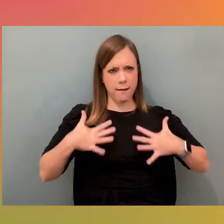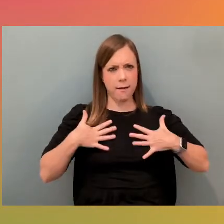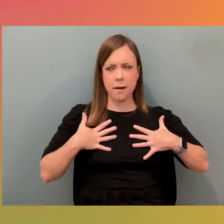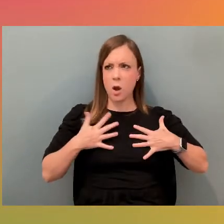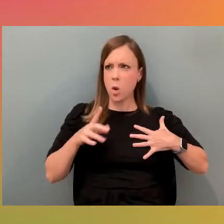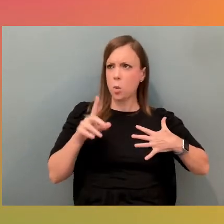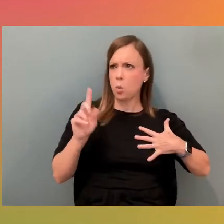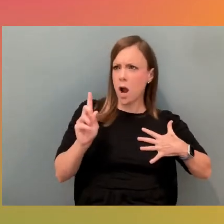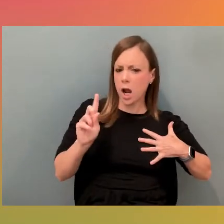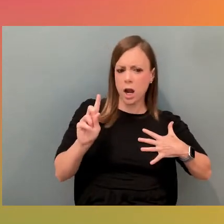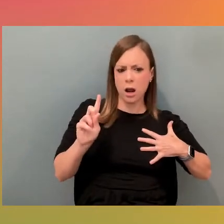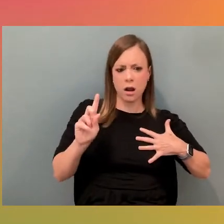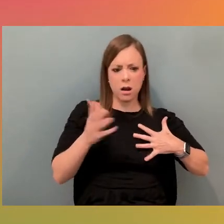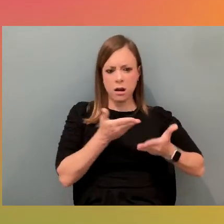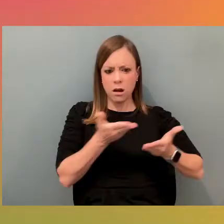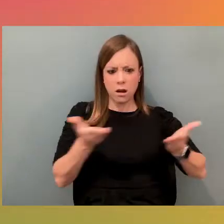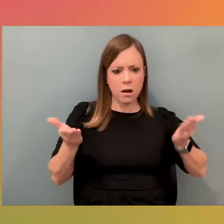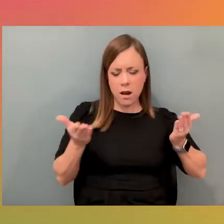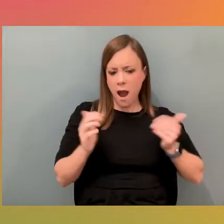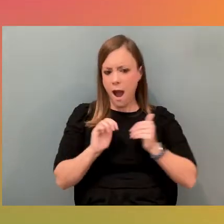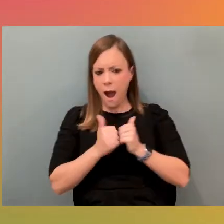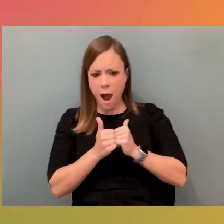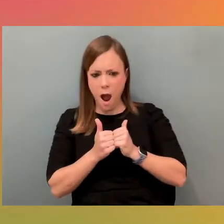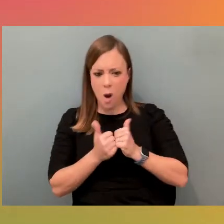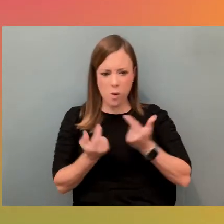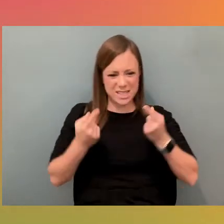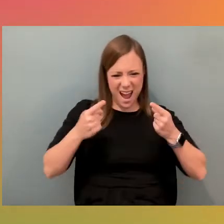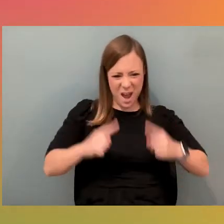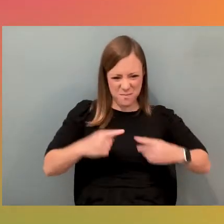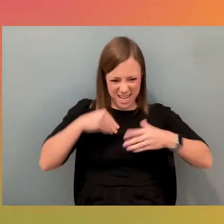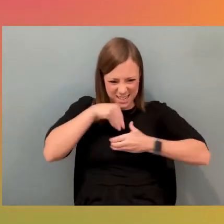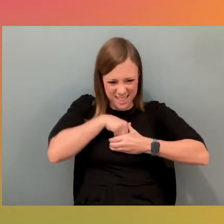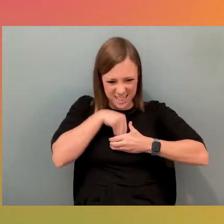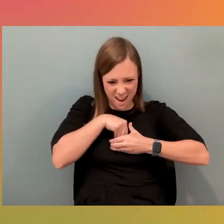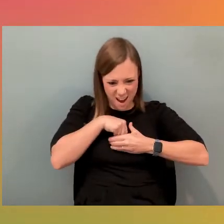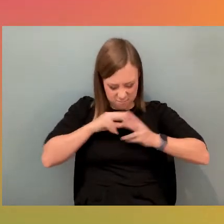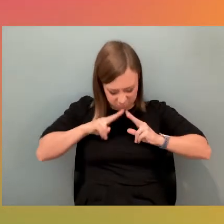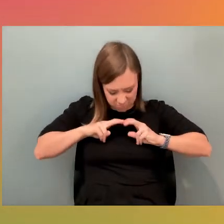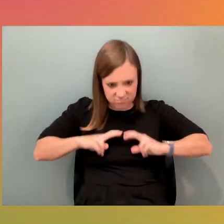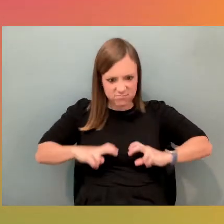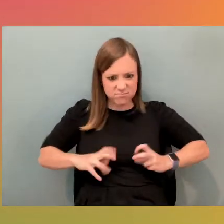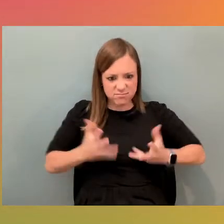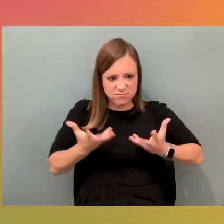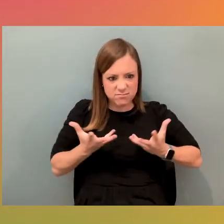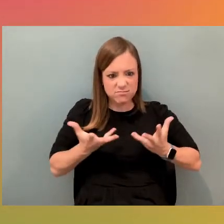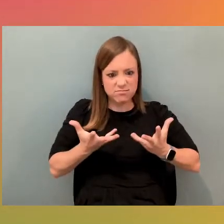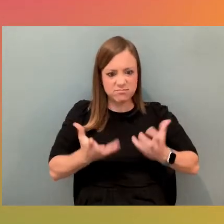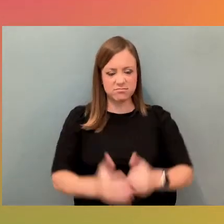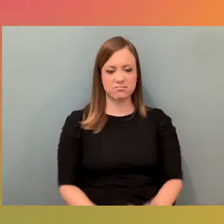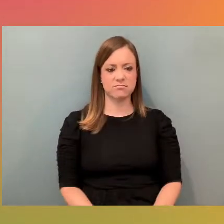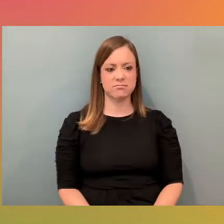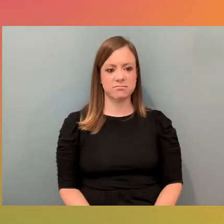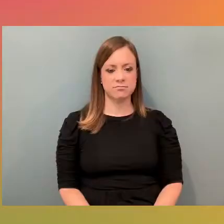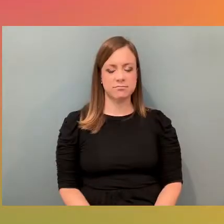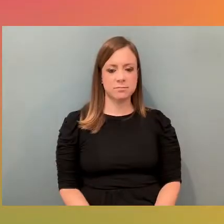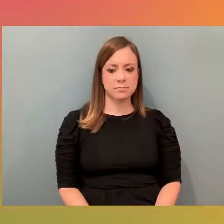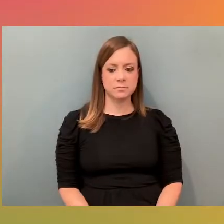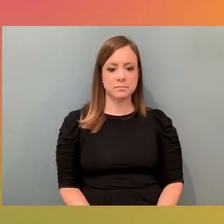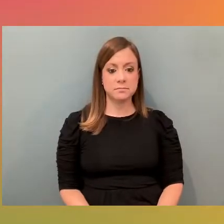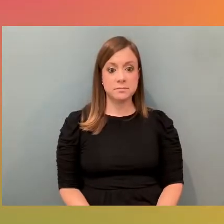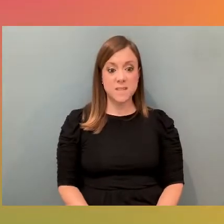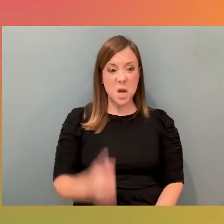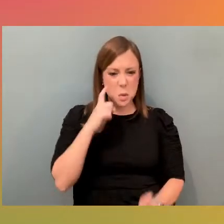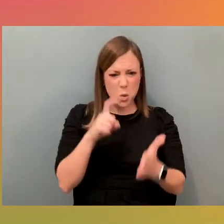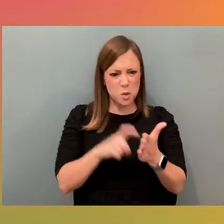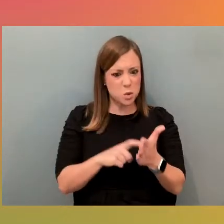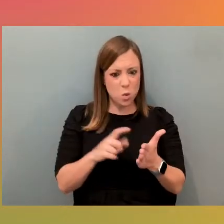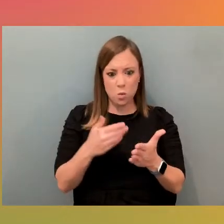MOMENT TO JUST NOTICE HOW YOU